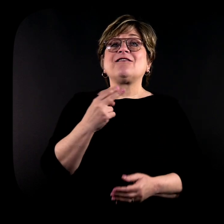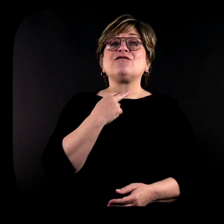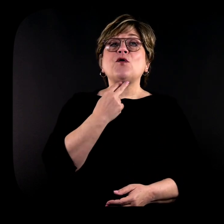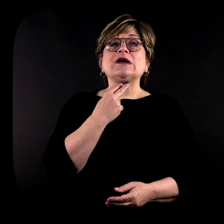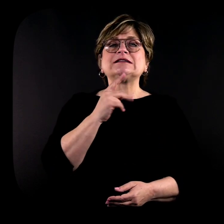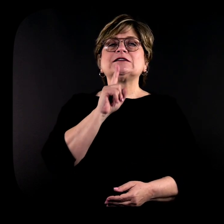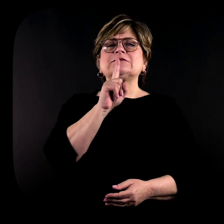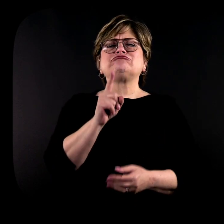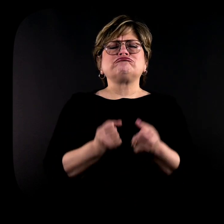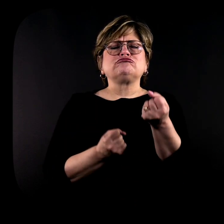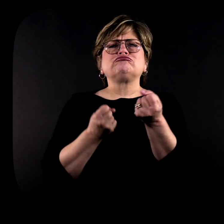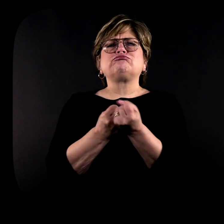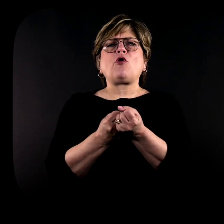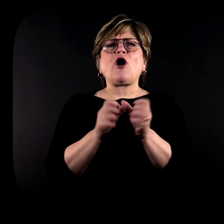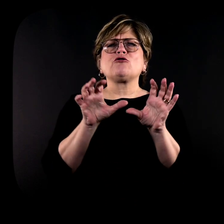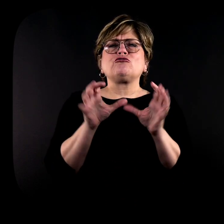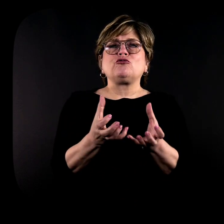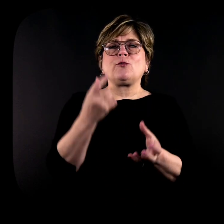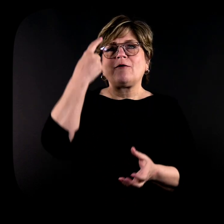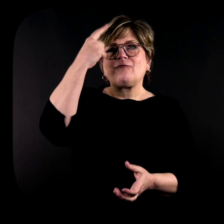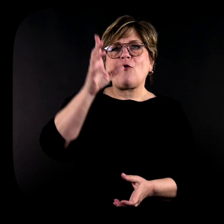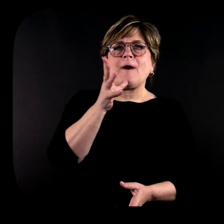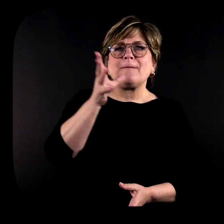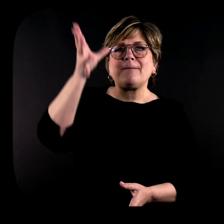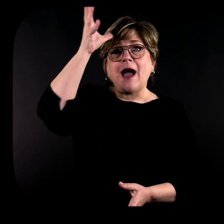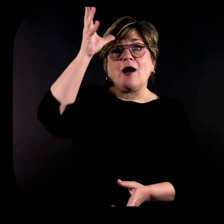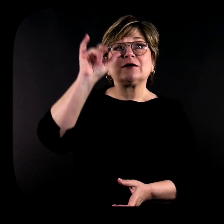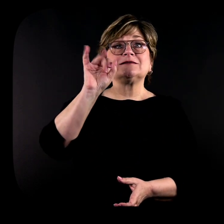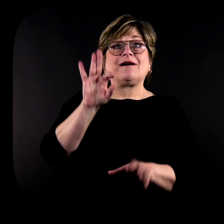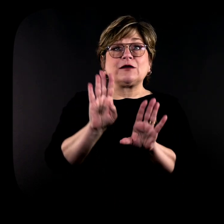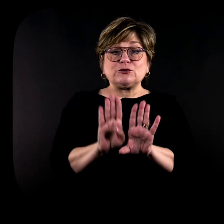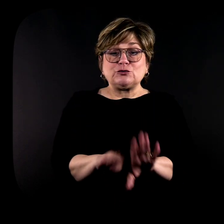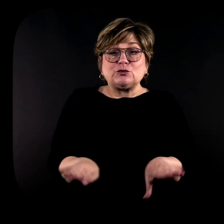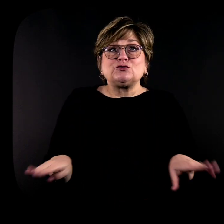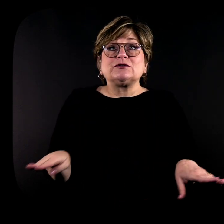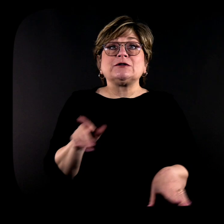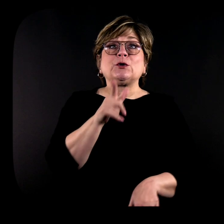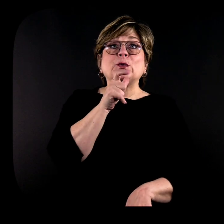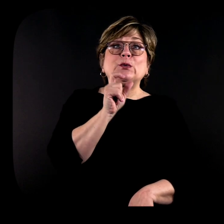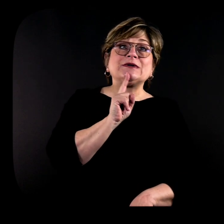Hands & Voices is a support group for parents of children who are deaf,